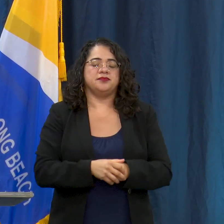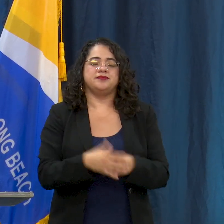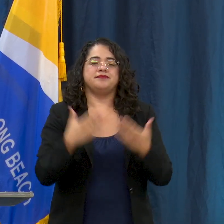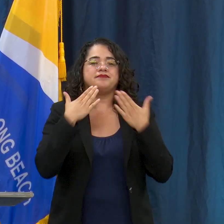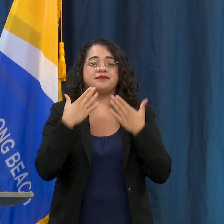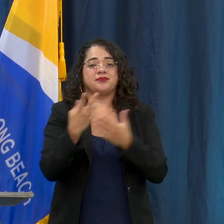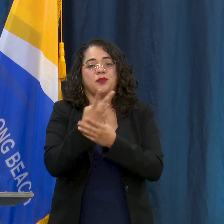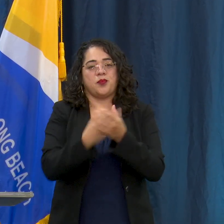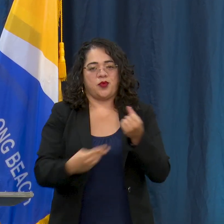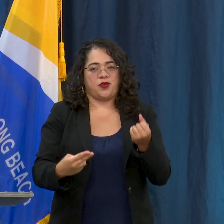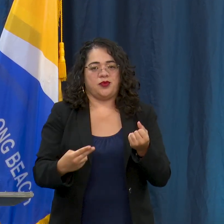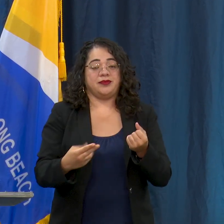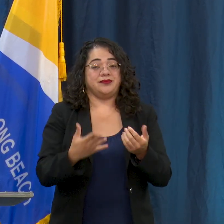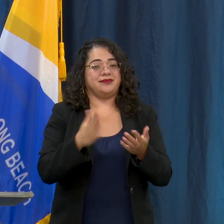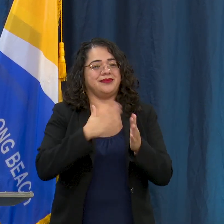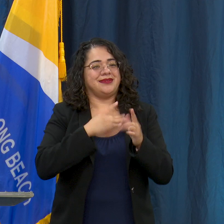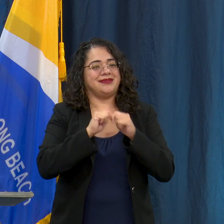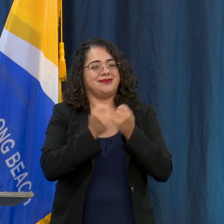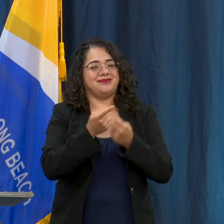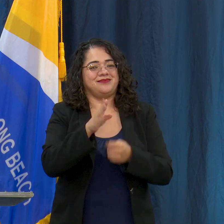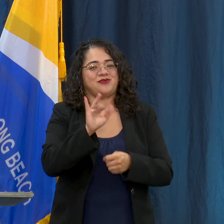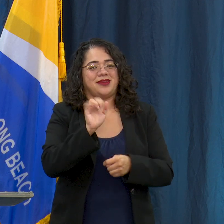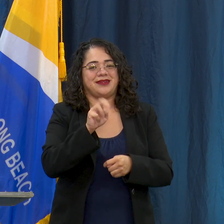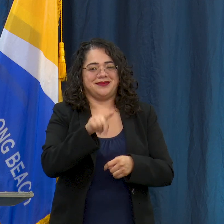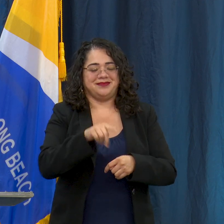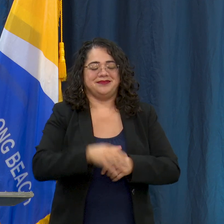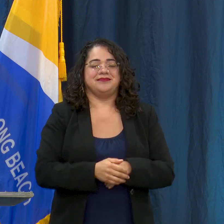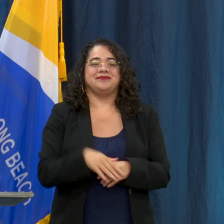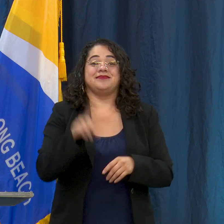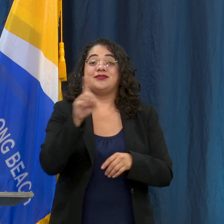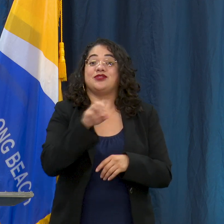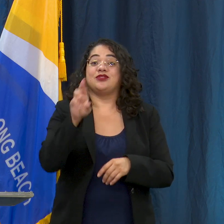them for always doing that and also to Dr. Davis who's with us who will be giving